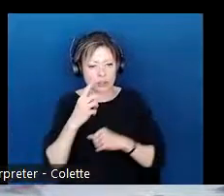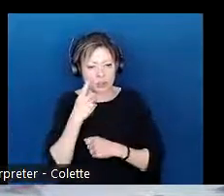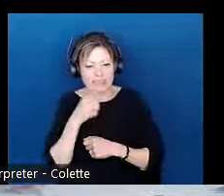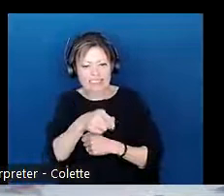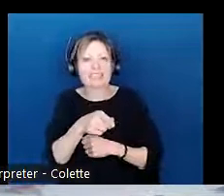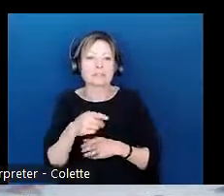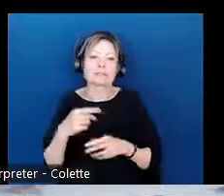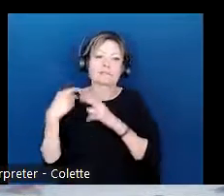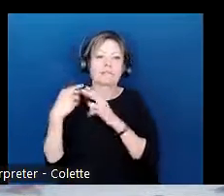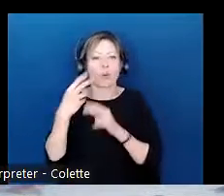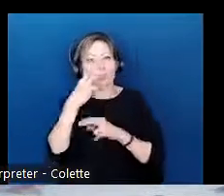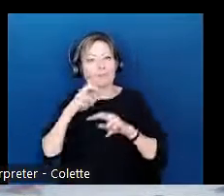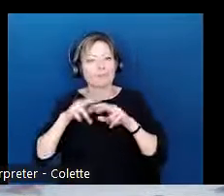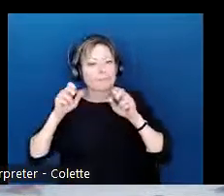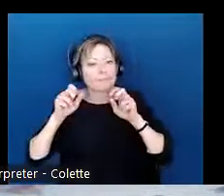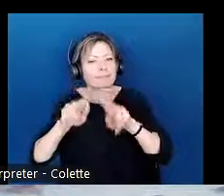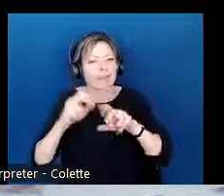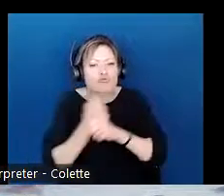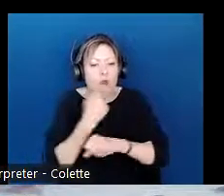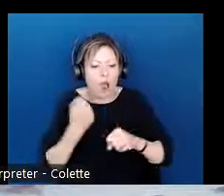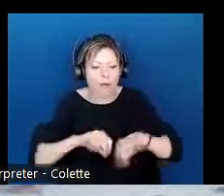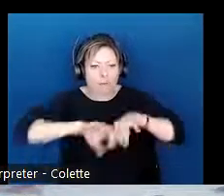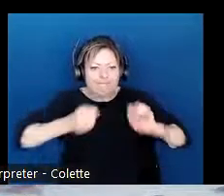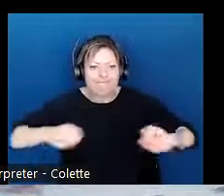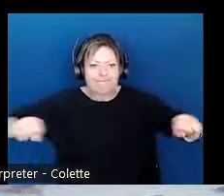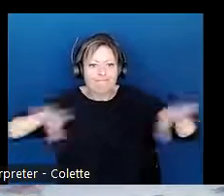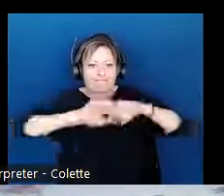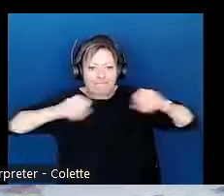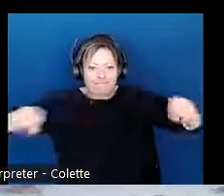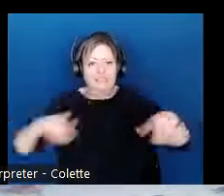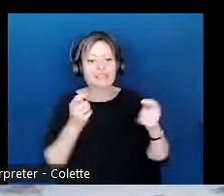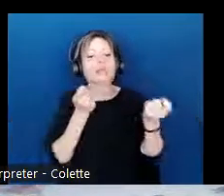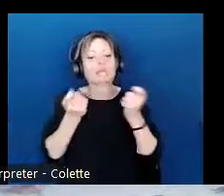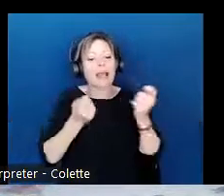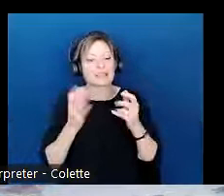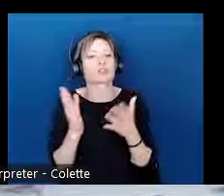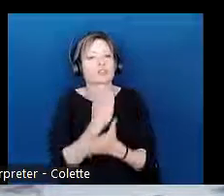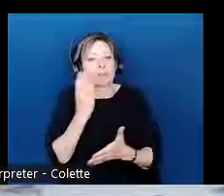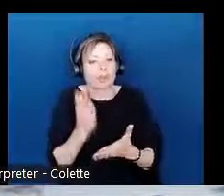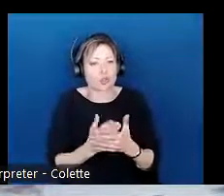to sort of um manage hedgerows and make sure that they're as healthy as possible. So if we just